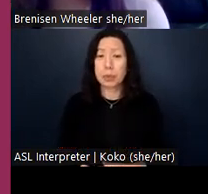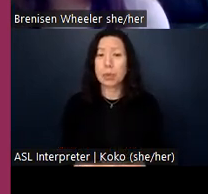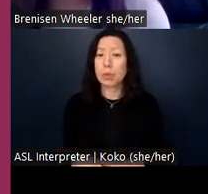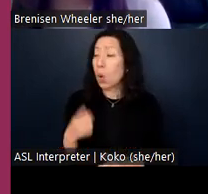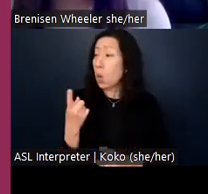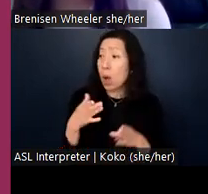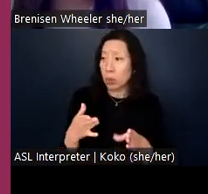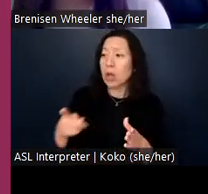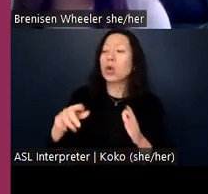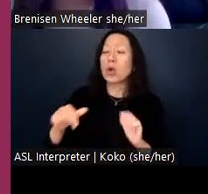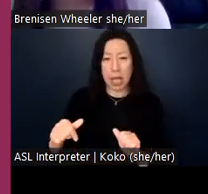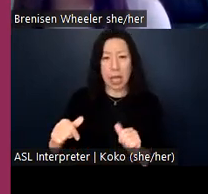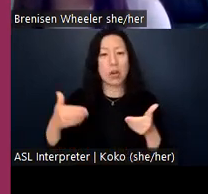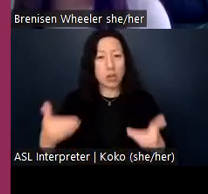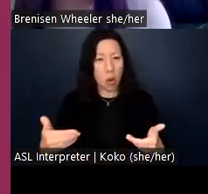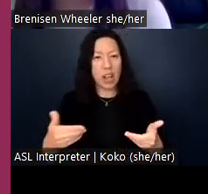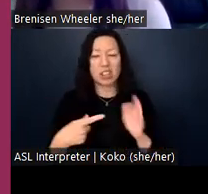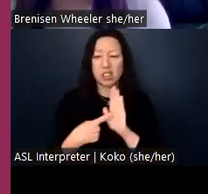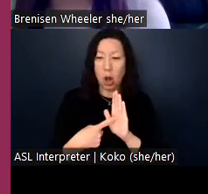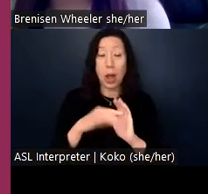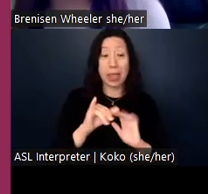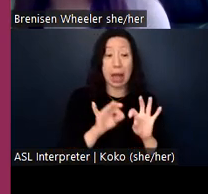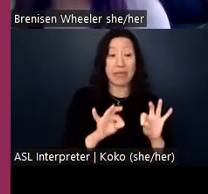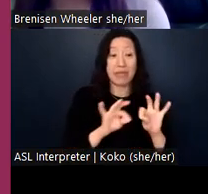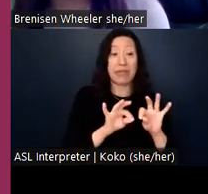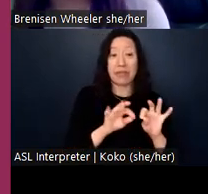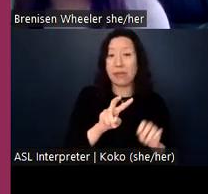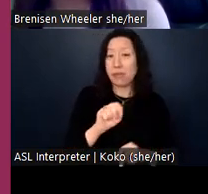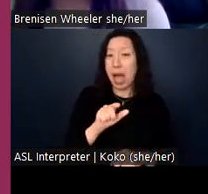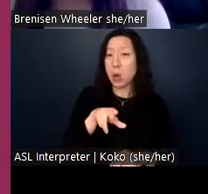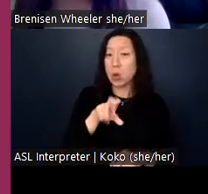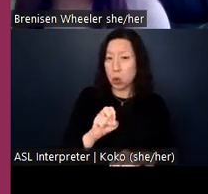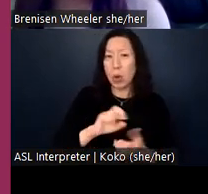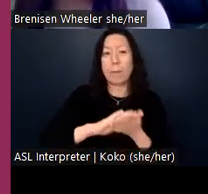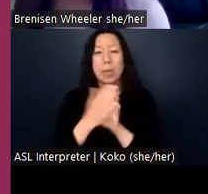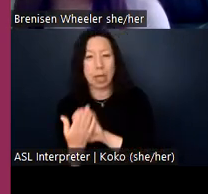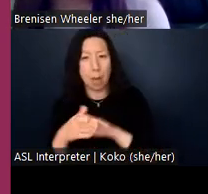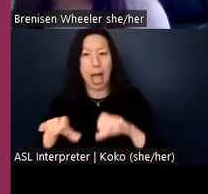into action. What would that look like in your work?